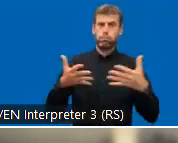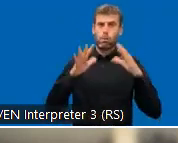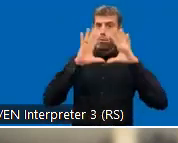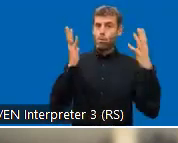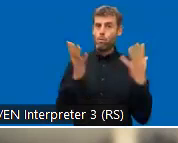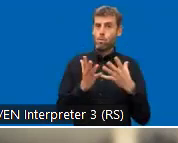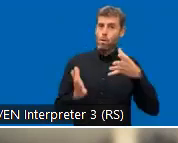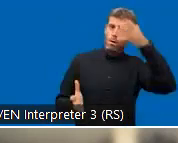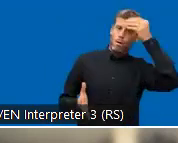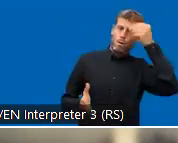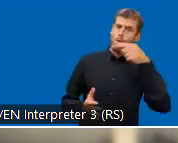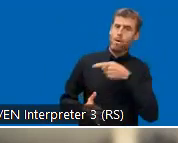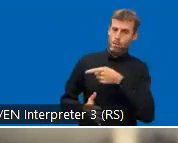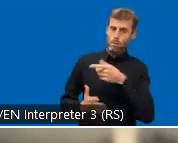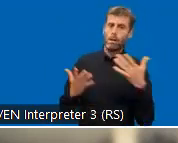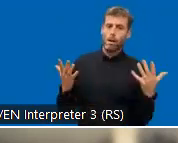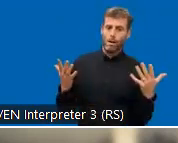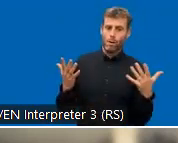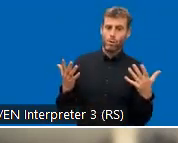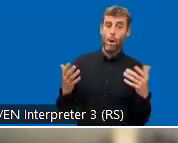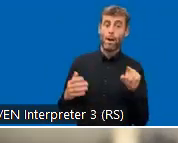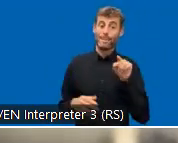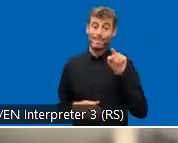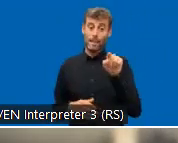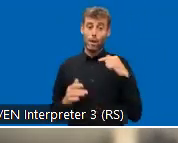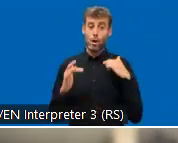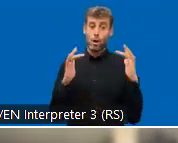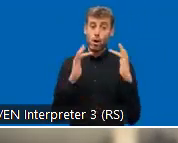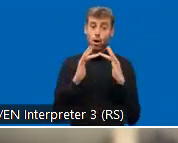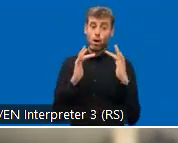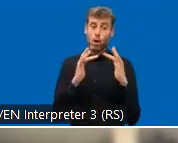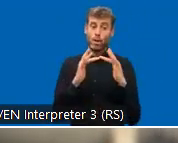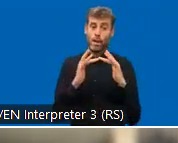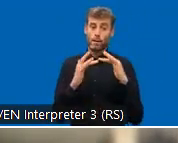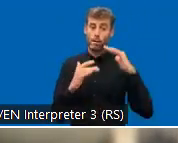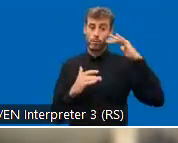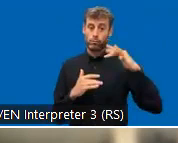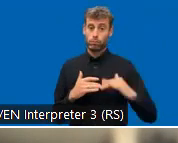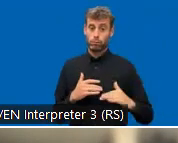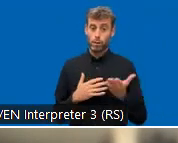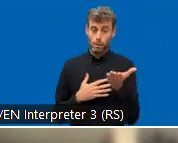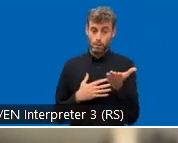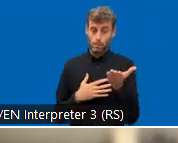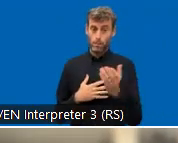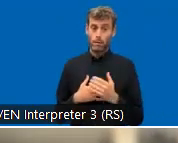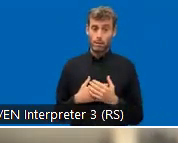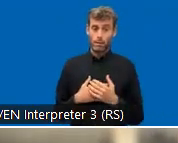and you can find my contact information on IAAP website under team or regional resources.